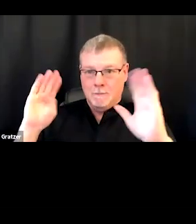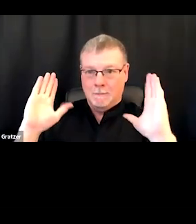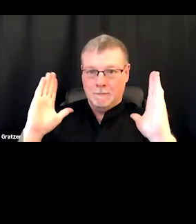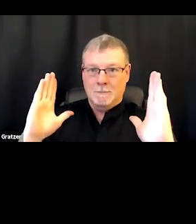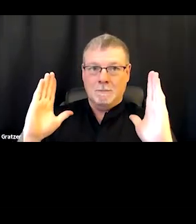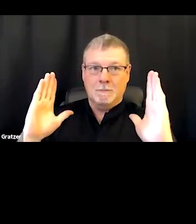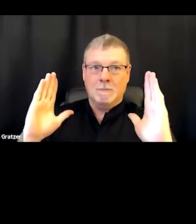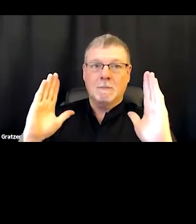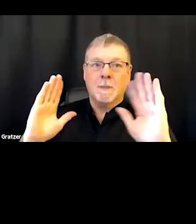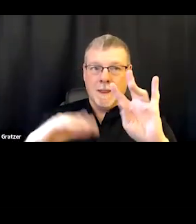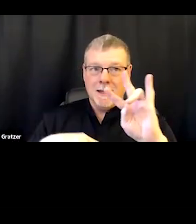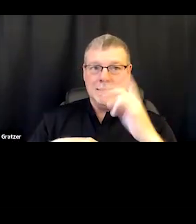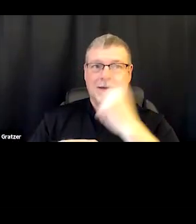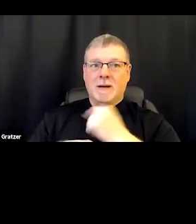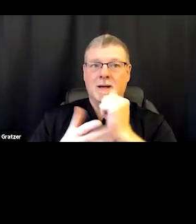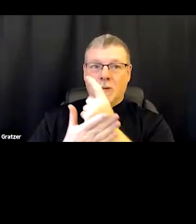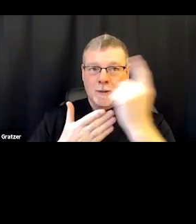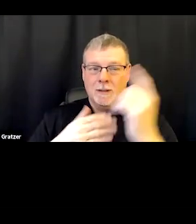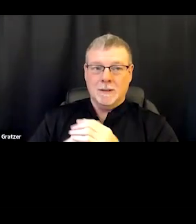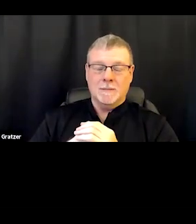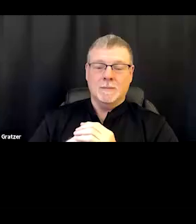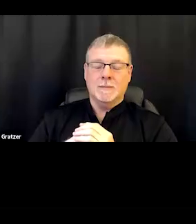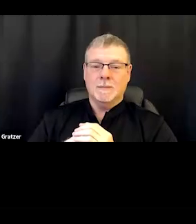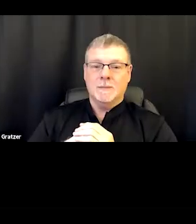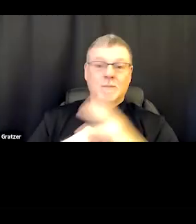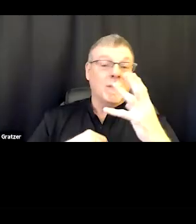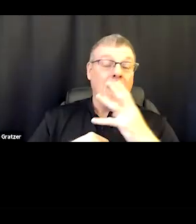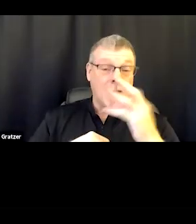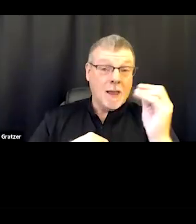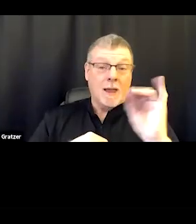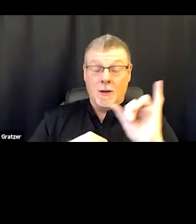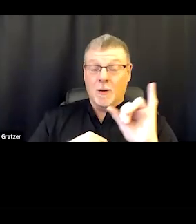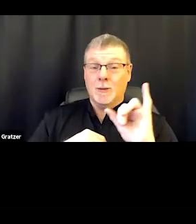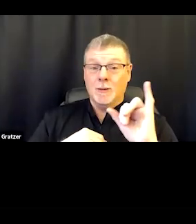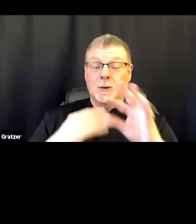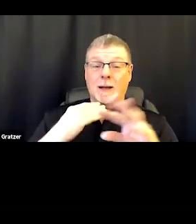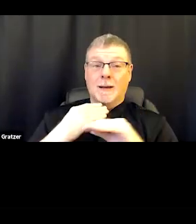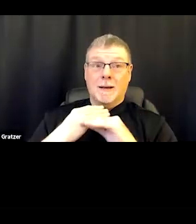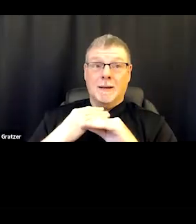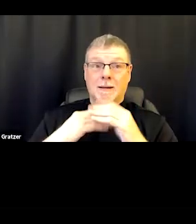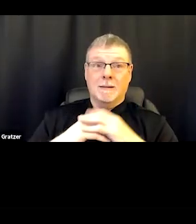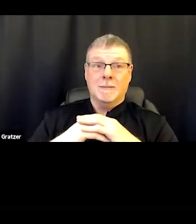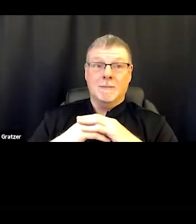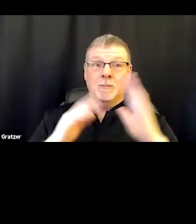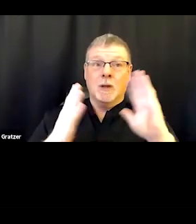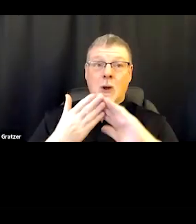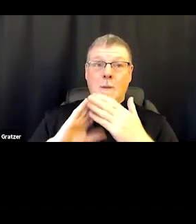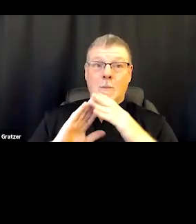and also to seven days a week. And we also added our Community Partner Network,